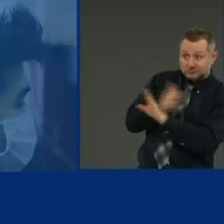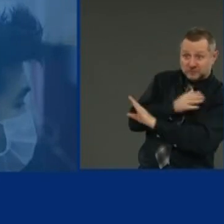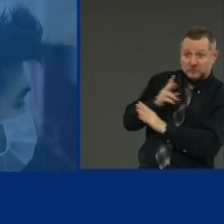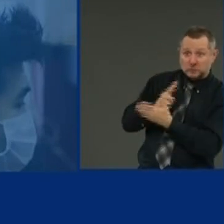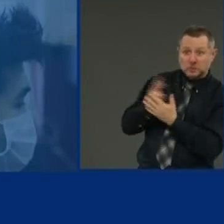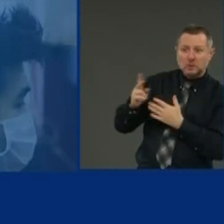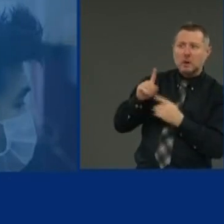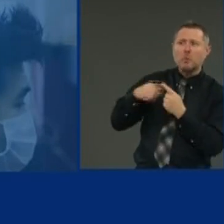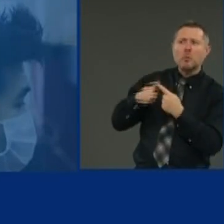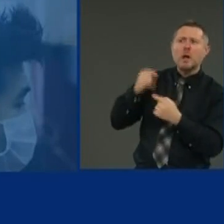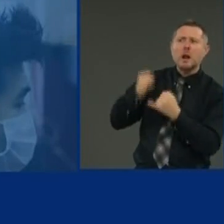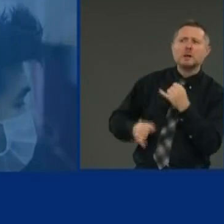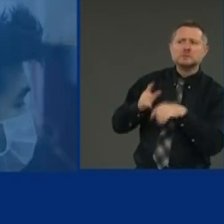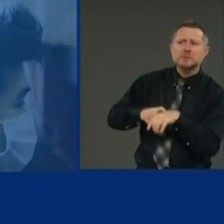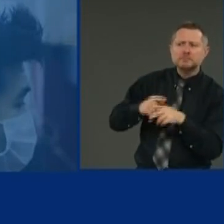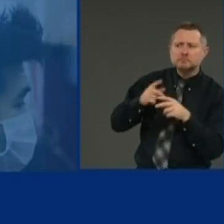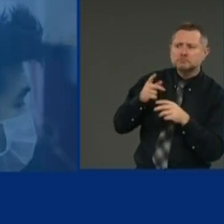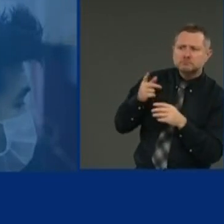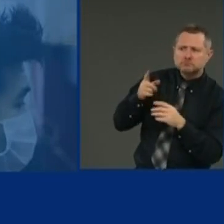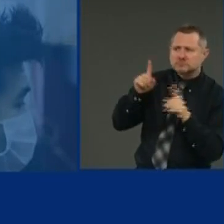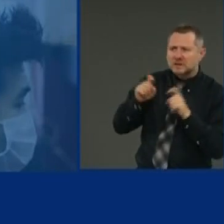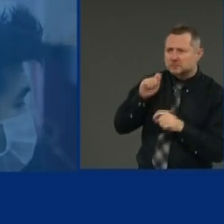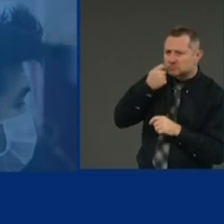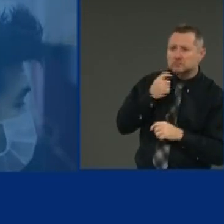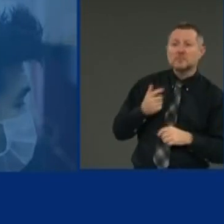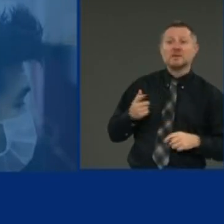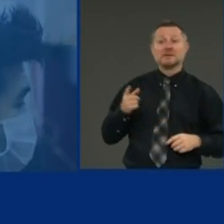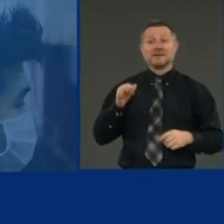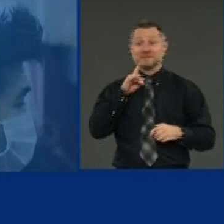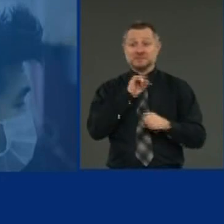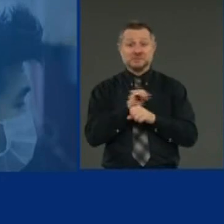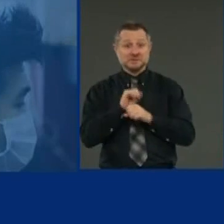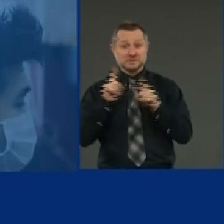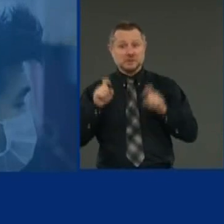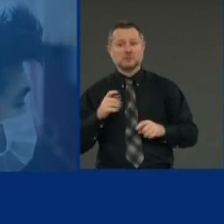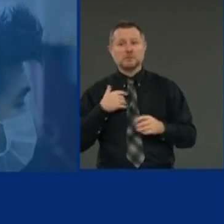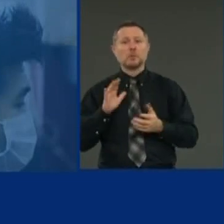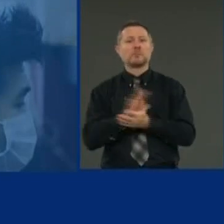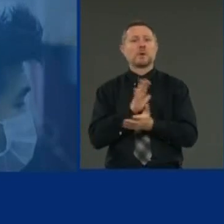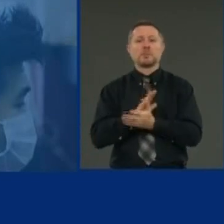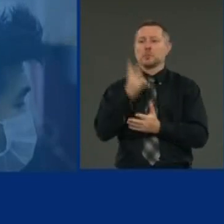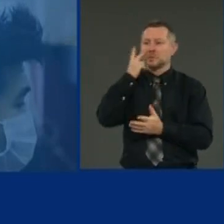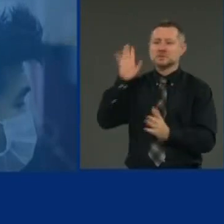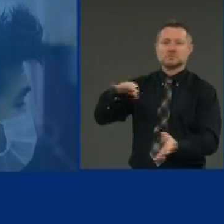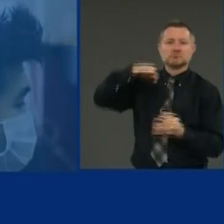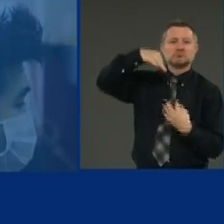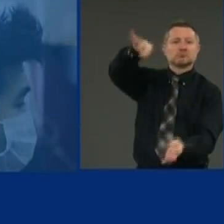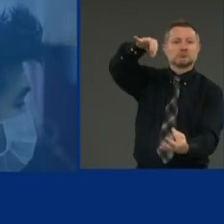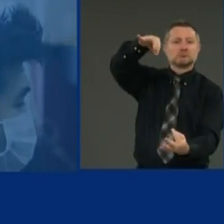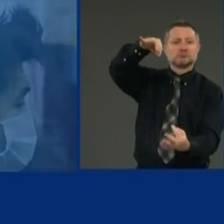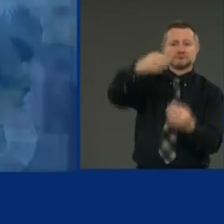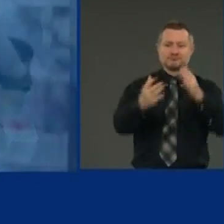WOULD ASK THE BARBER DID YOU GET A TEST BEFORE WE REOPENED. WHEN WAS THE LAST TIME YOU GOT A TEST.